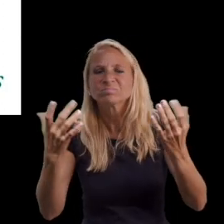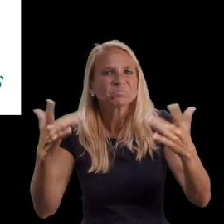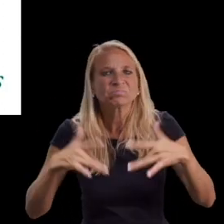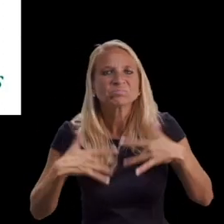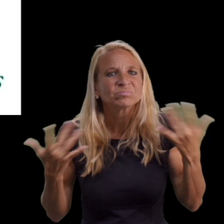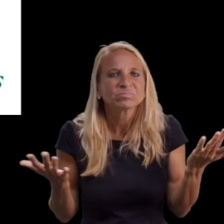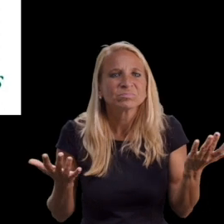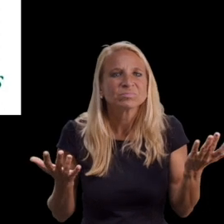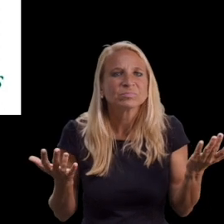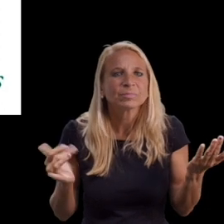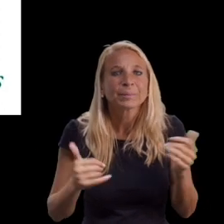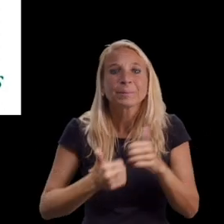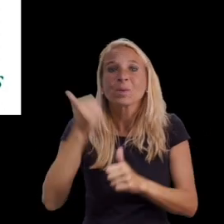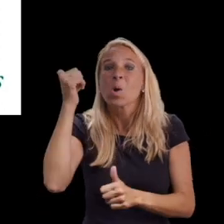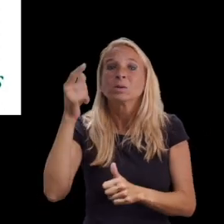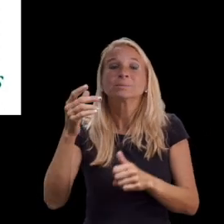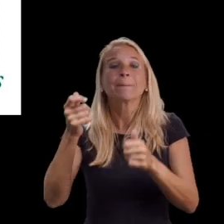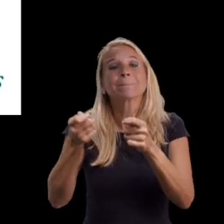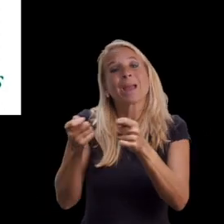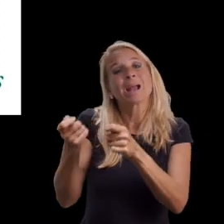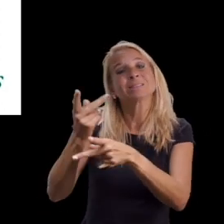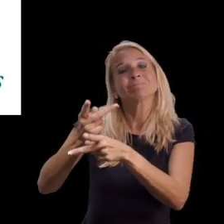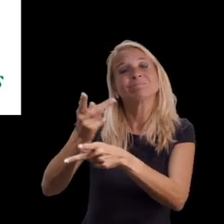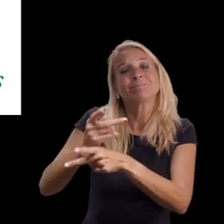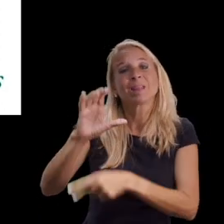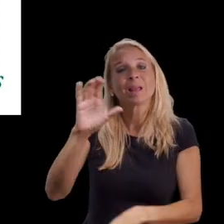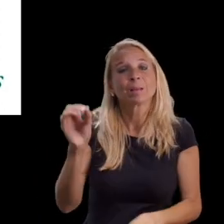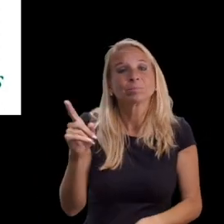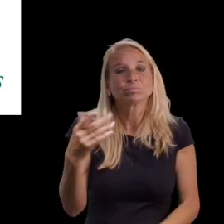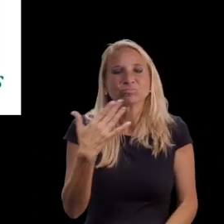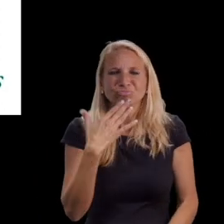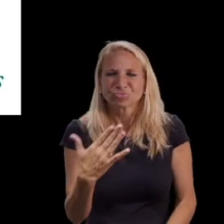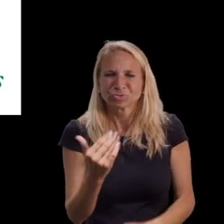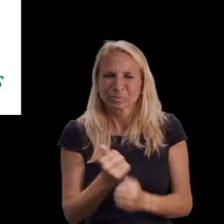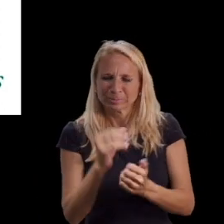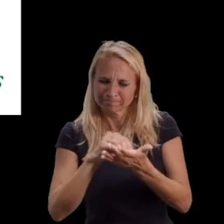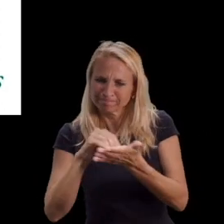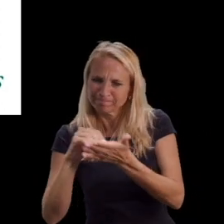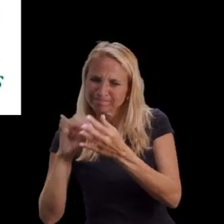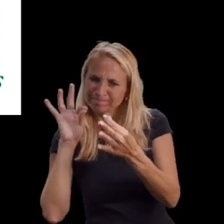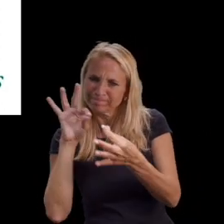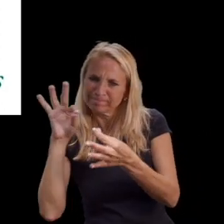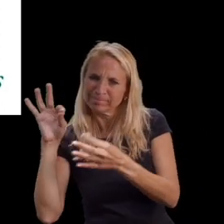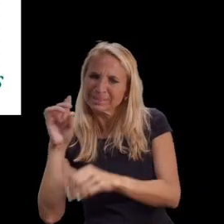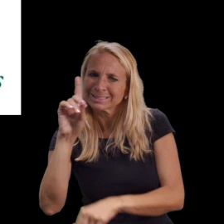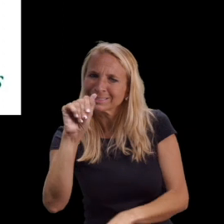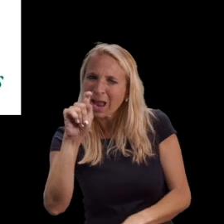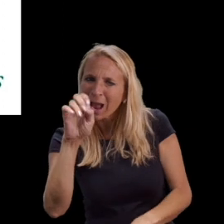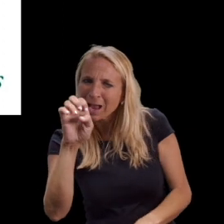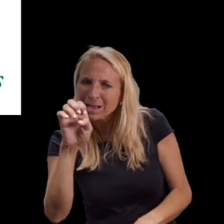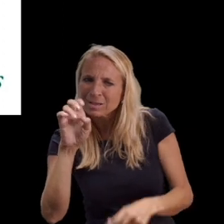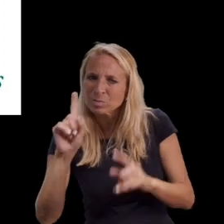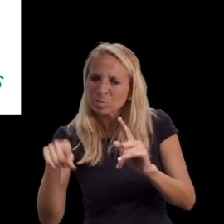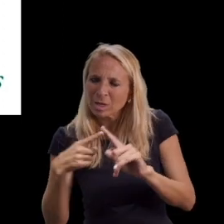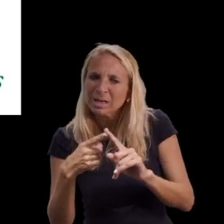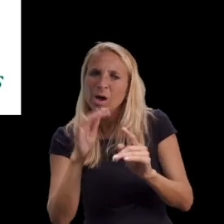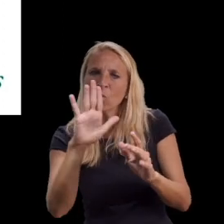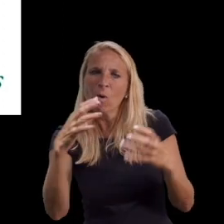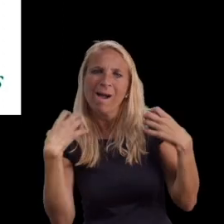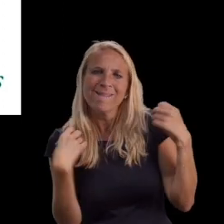But most managed care companies are very good at keeping up to date the authorizations with your health plan so that services,